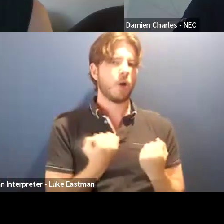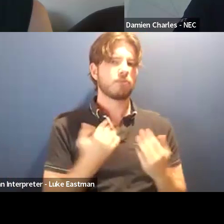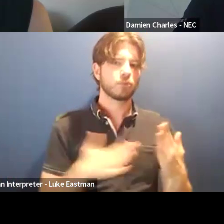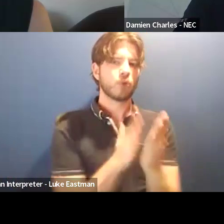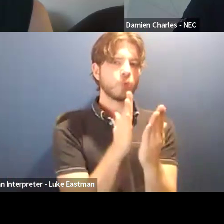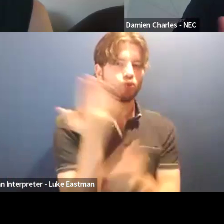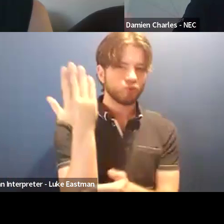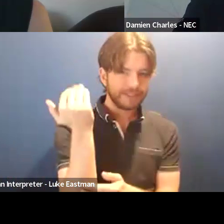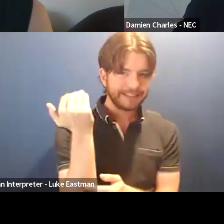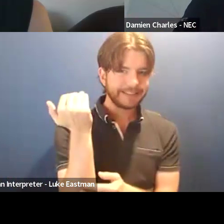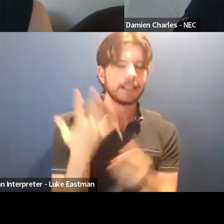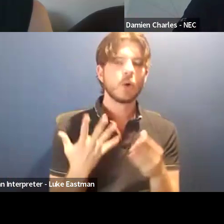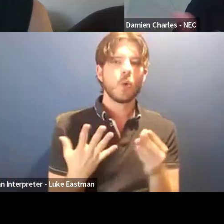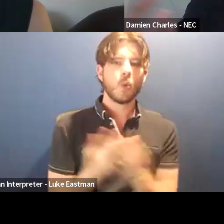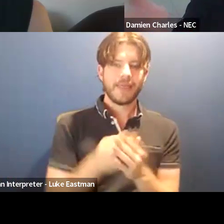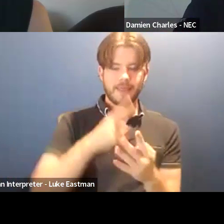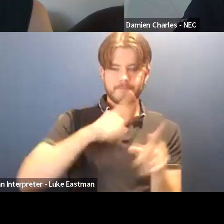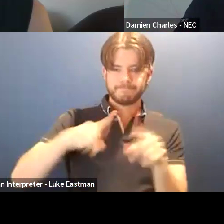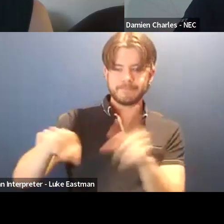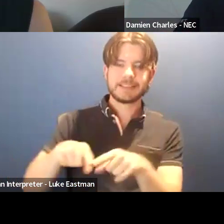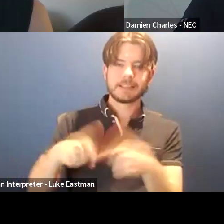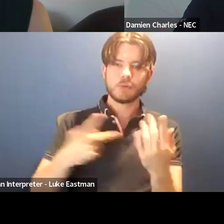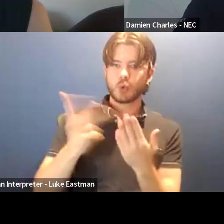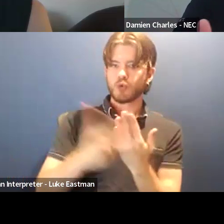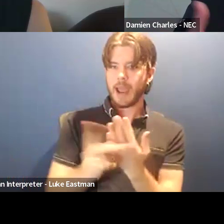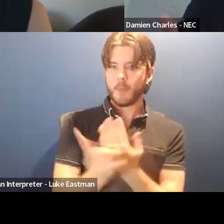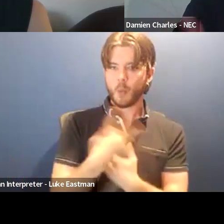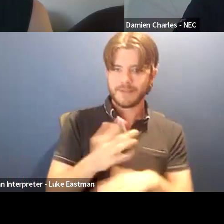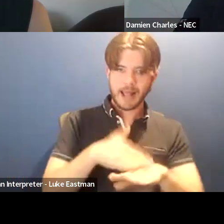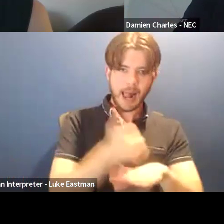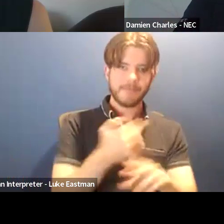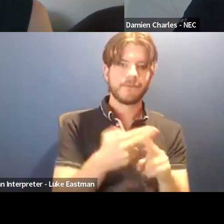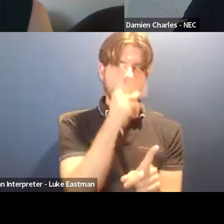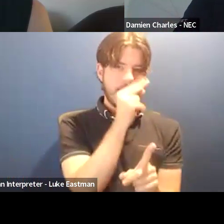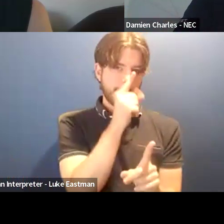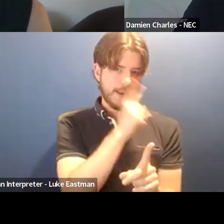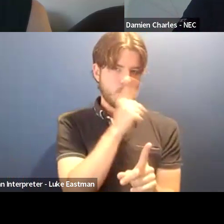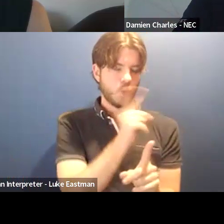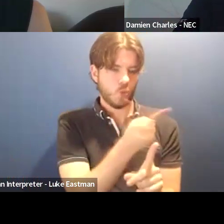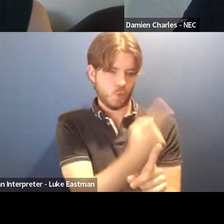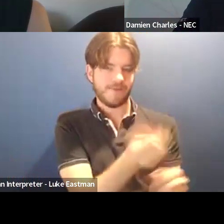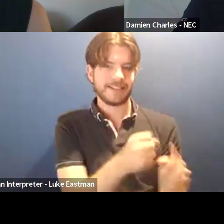you know with the programs that we've brought in with you know for people,